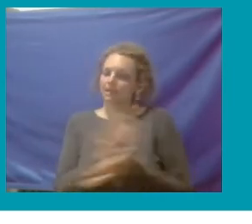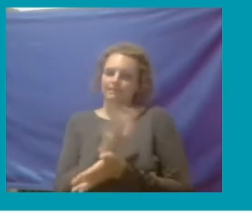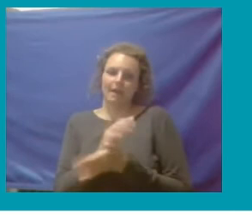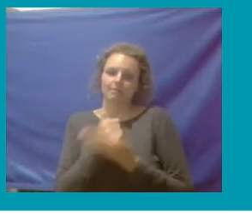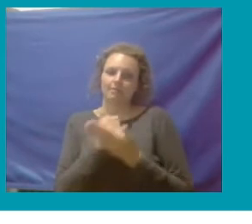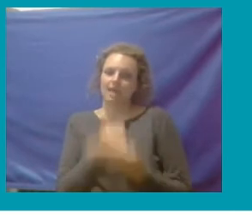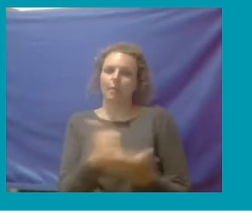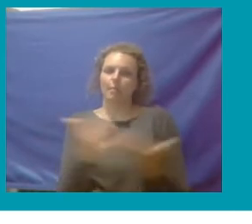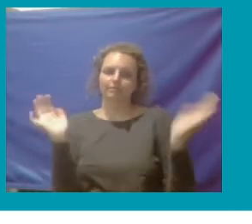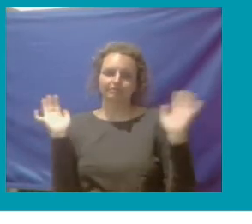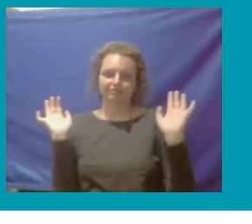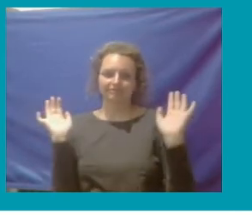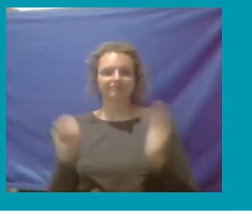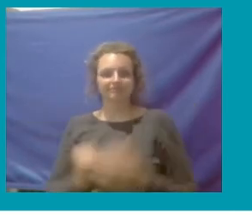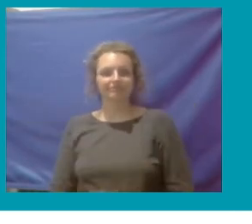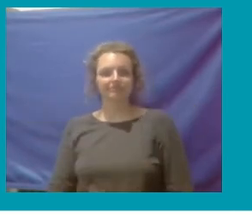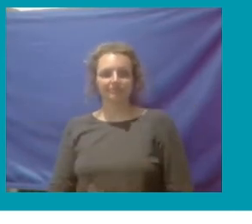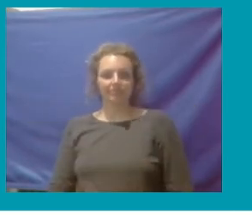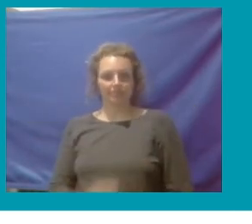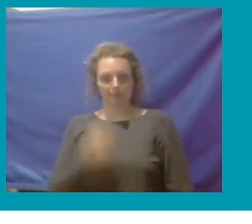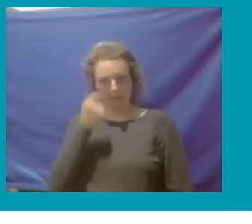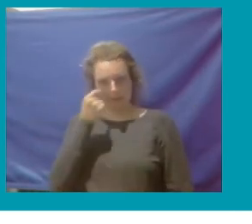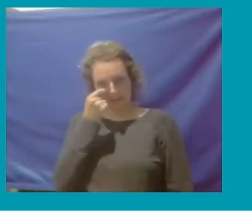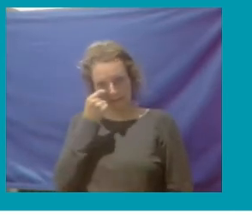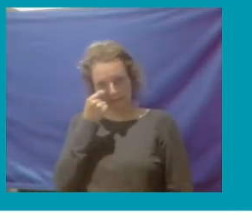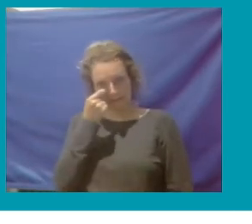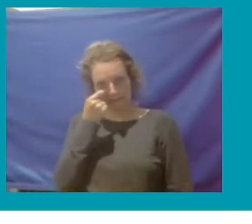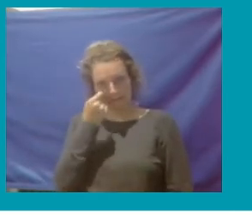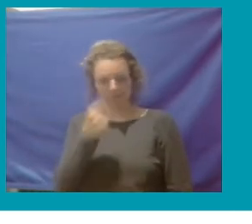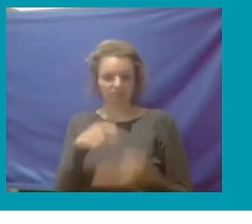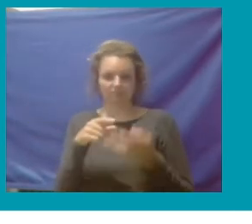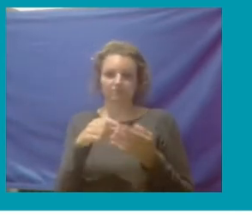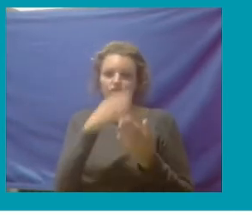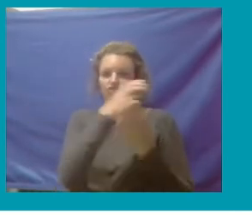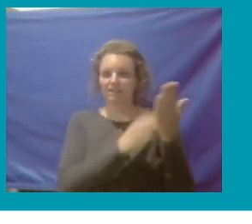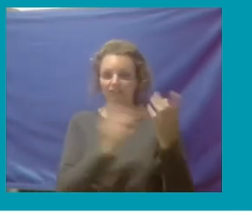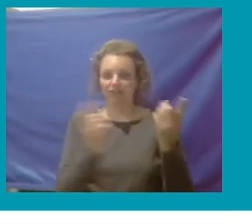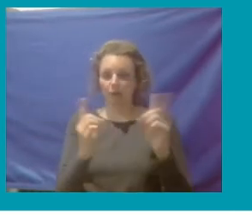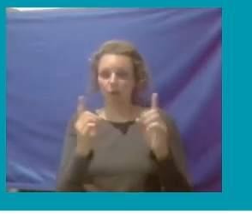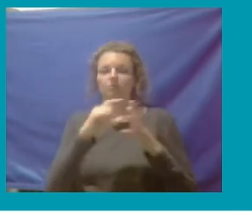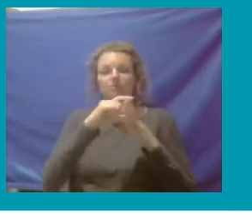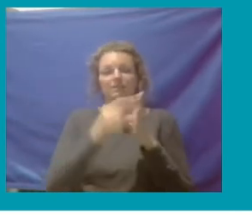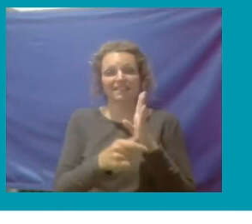Yeah, just be disabled and want support is pretty much all we want. We only offer careers support obviously,